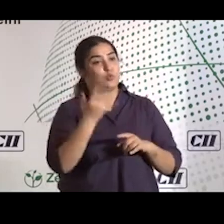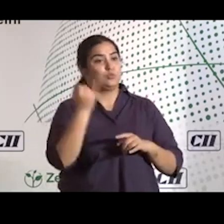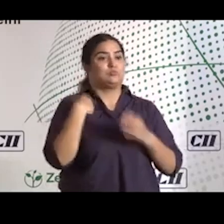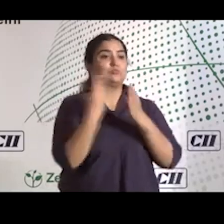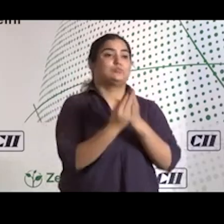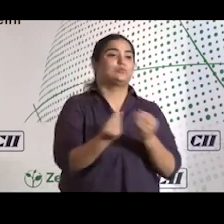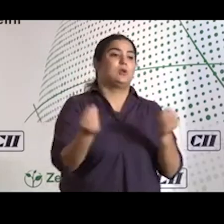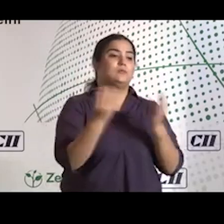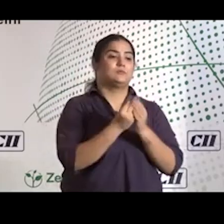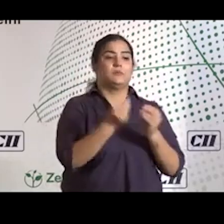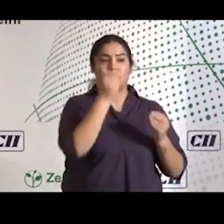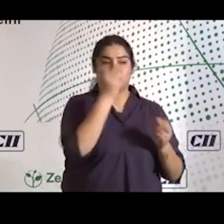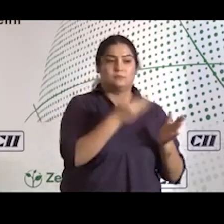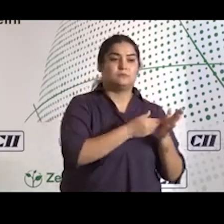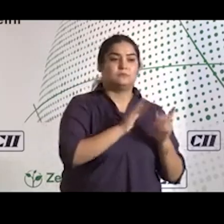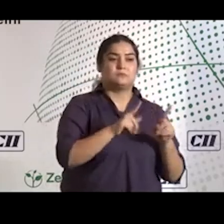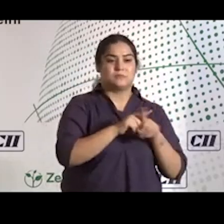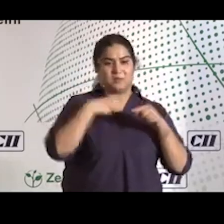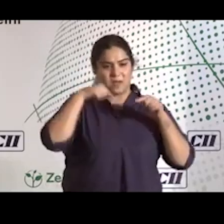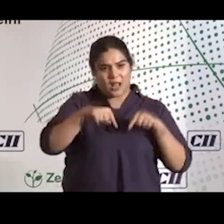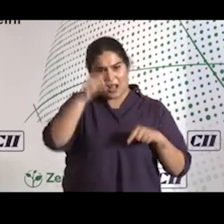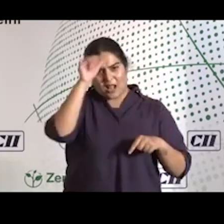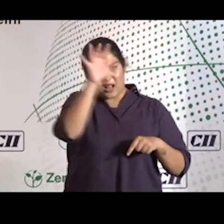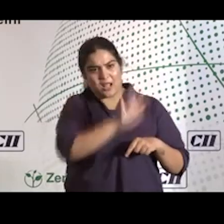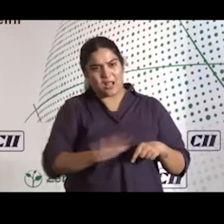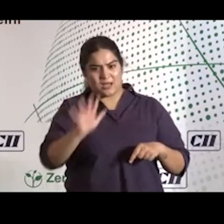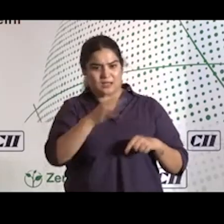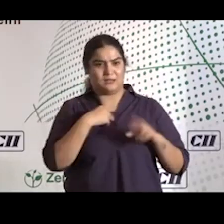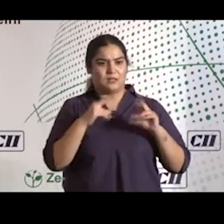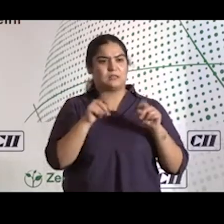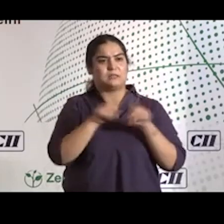Imagine what we're talking here in India. Of course, India is not the biggest country,